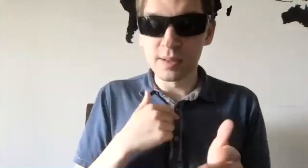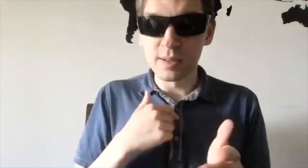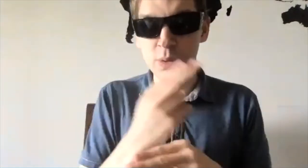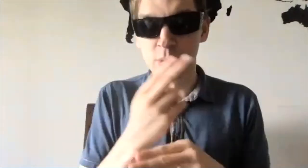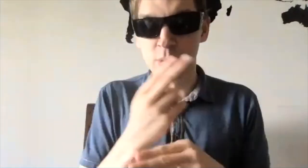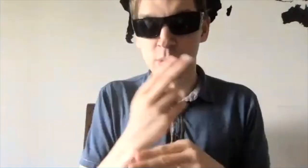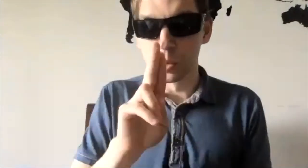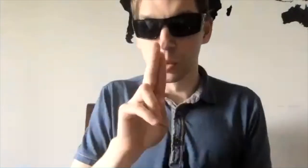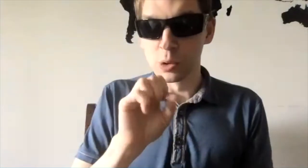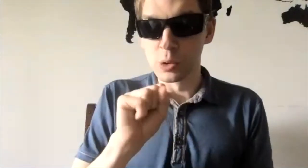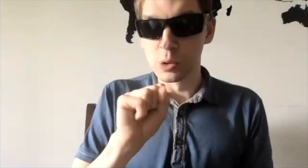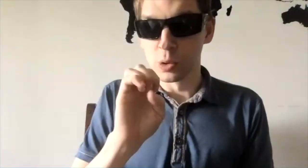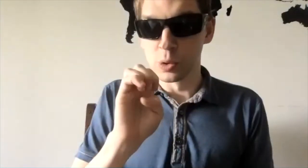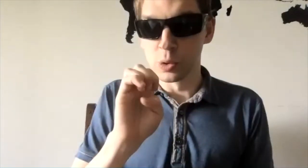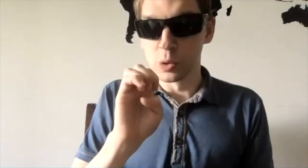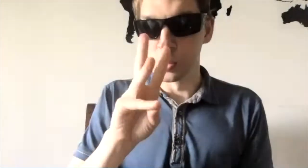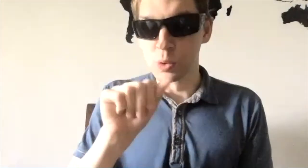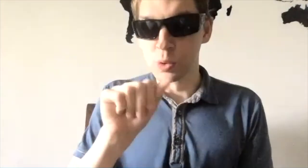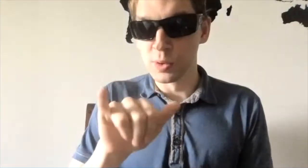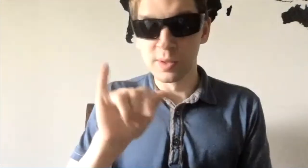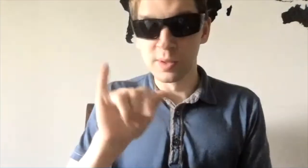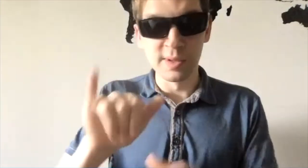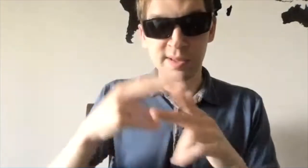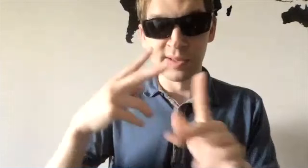People always...